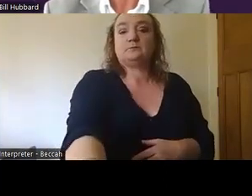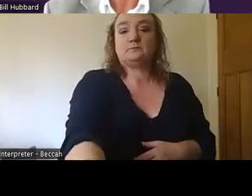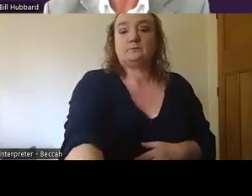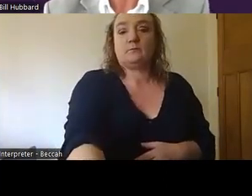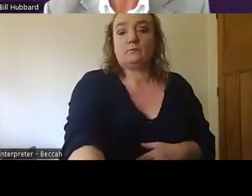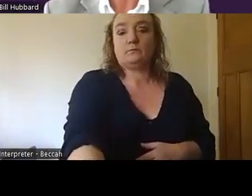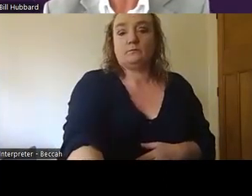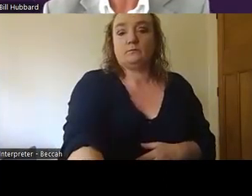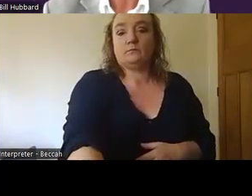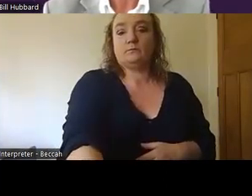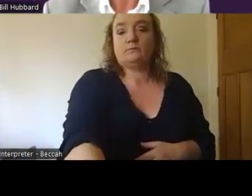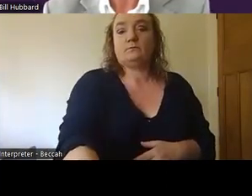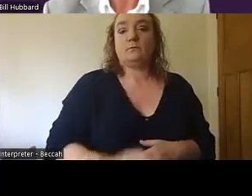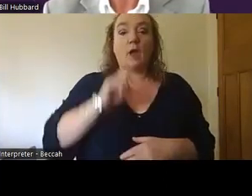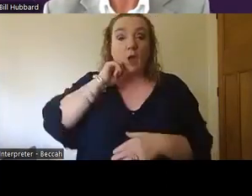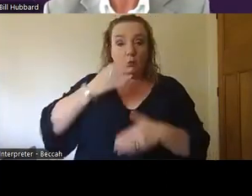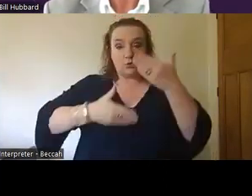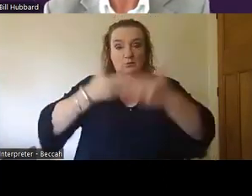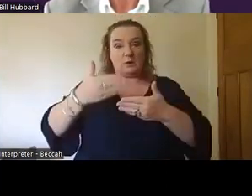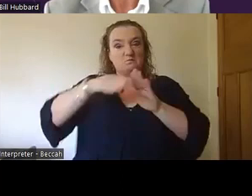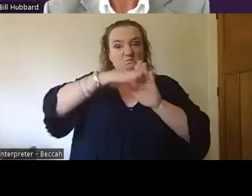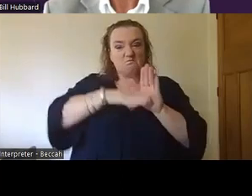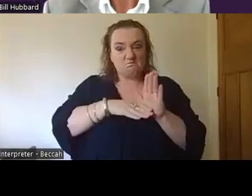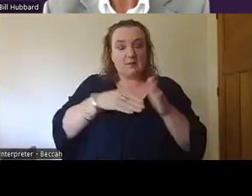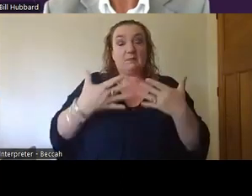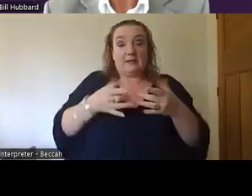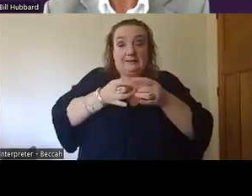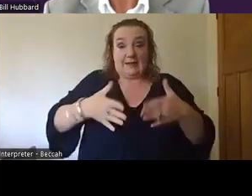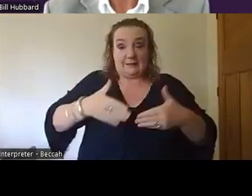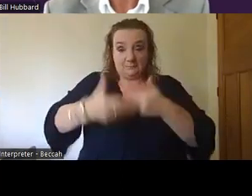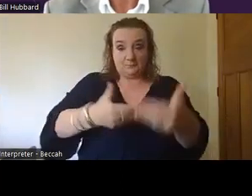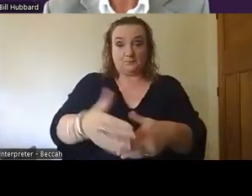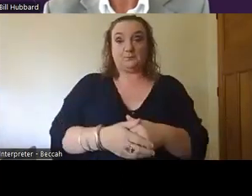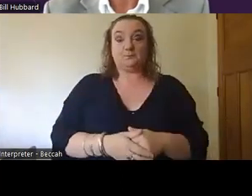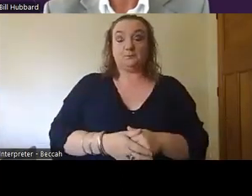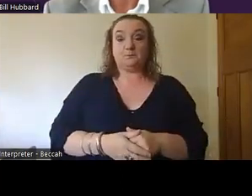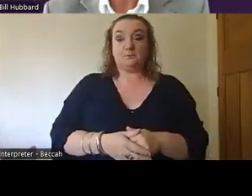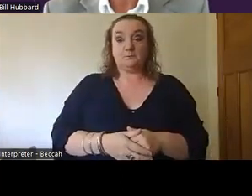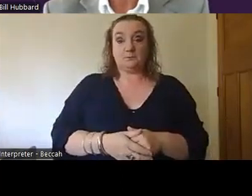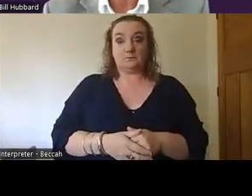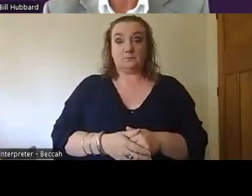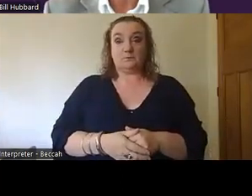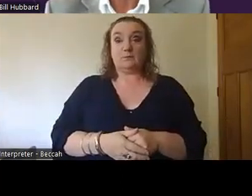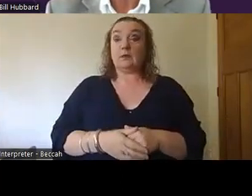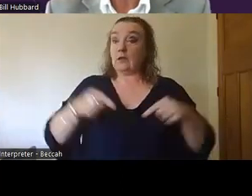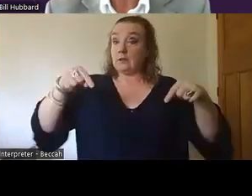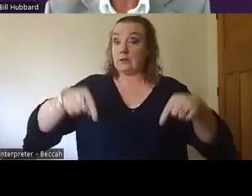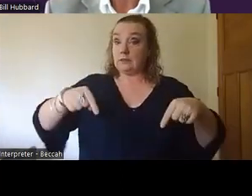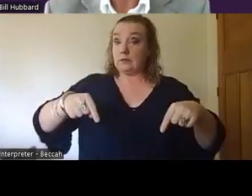just to get us going and then we're into the mahi. So for the purposes of the symposium,